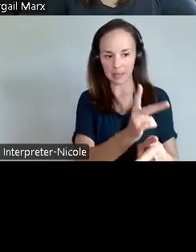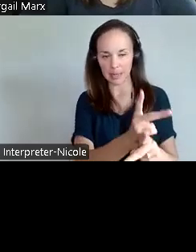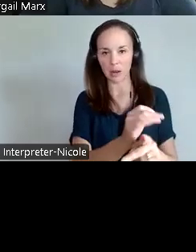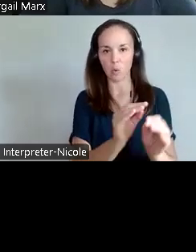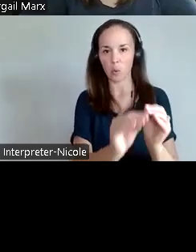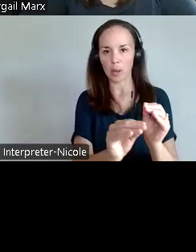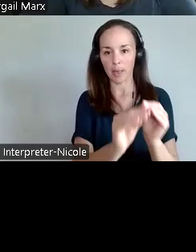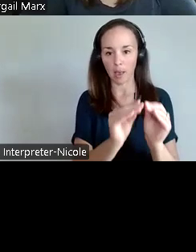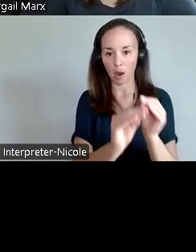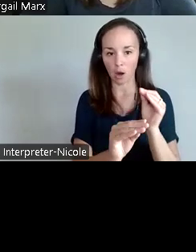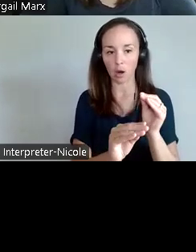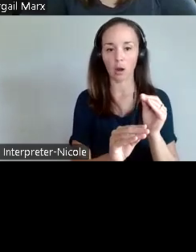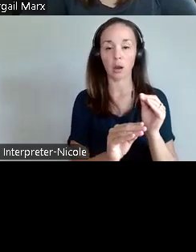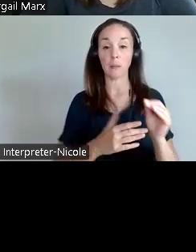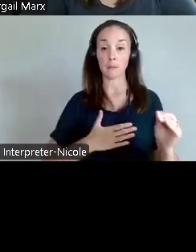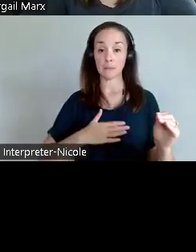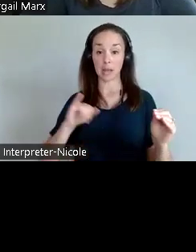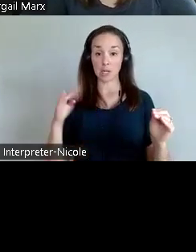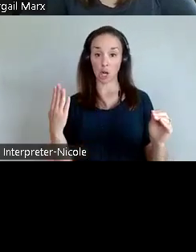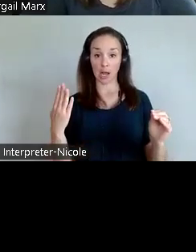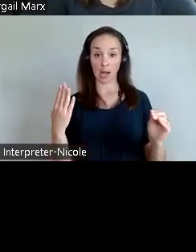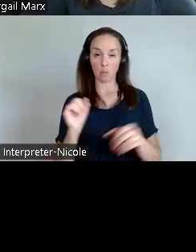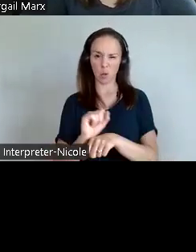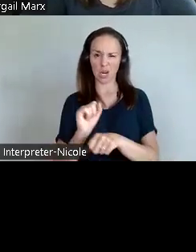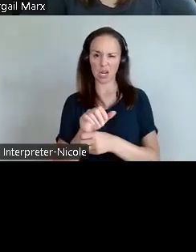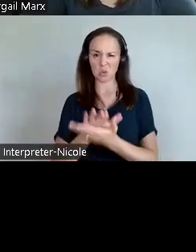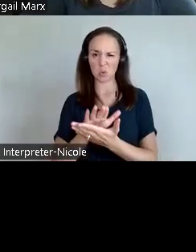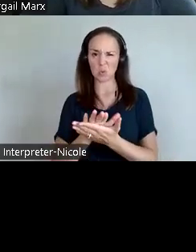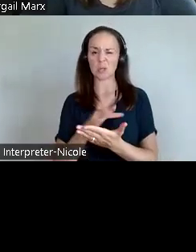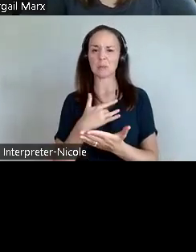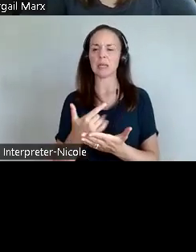A big part of my job in the schools is really coordinating with other therapies.